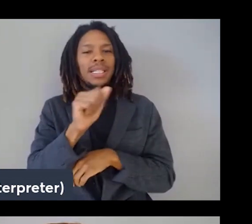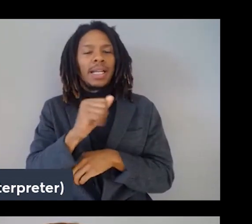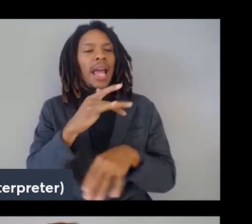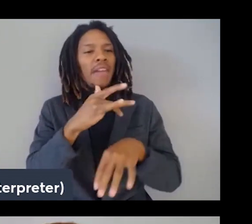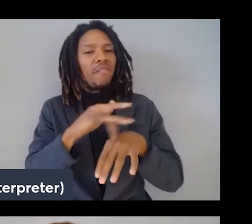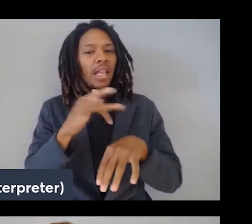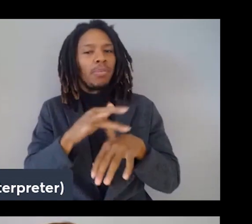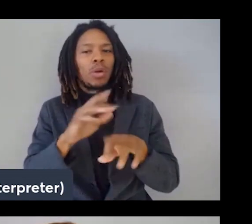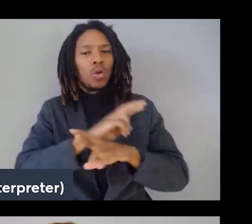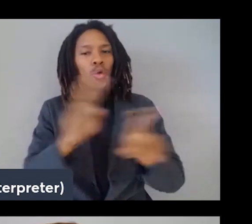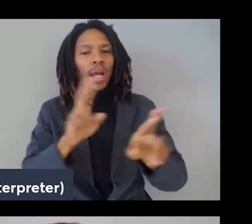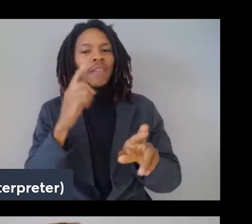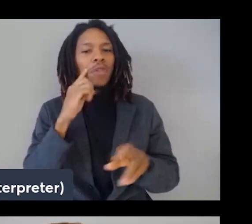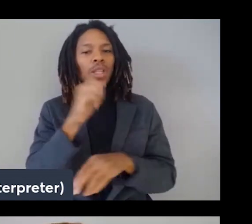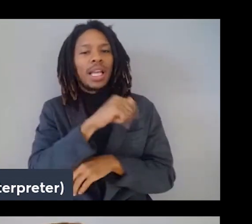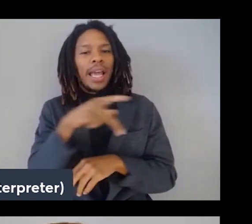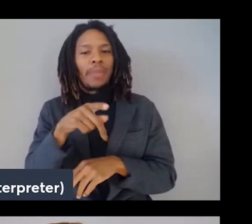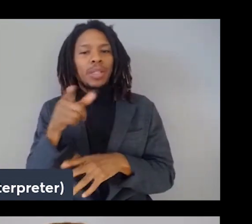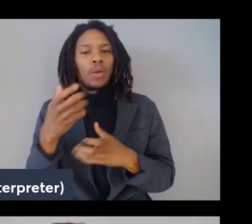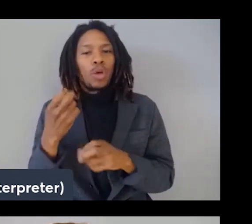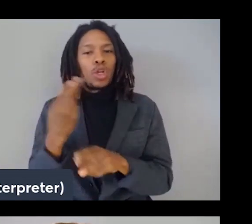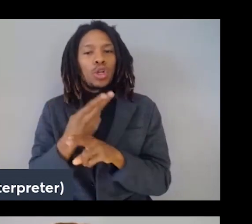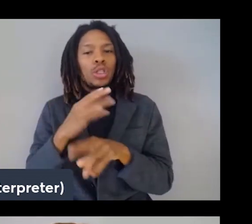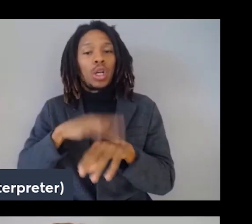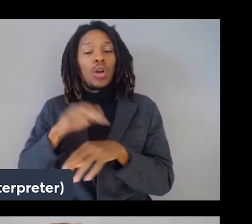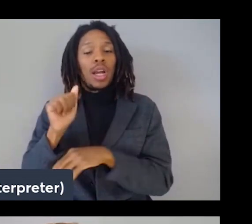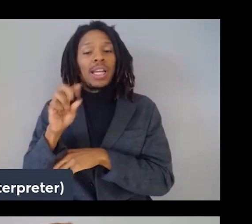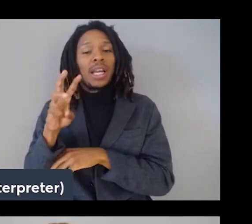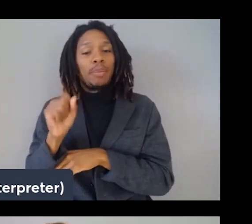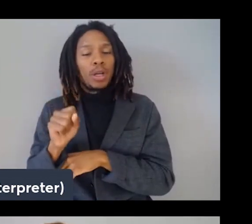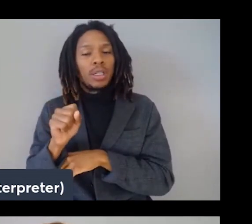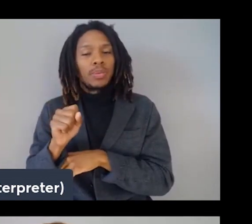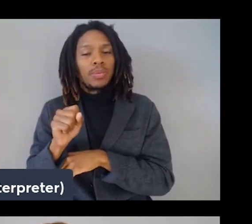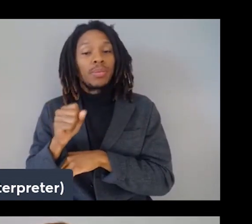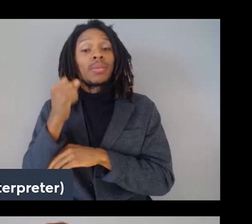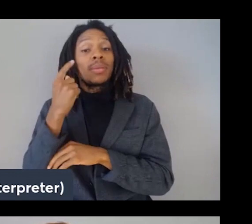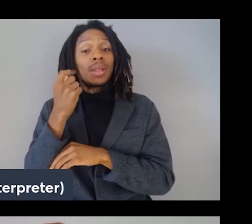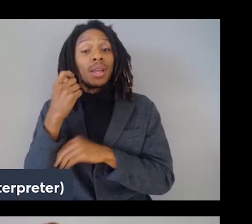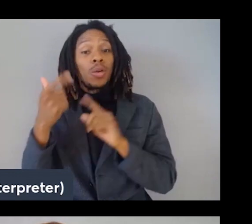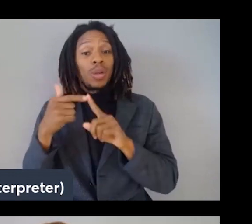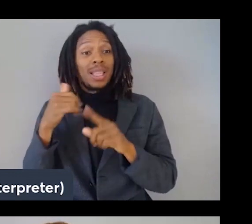for the applications that they want to use on AWS, and when that data is sourced,